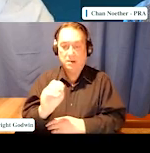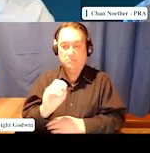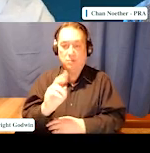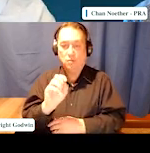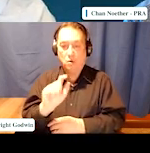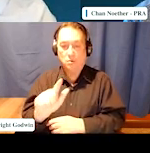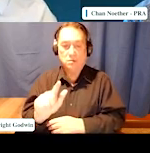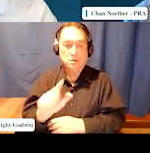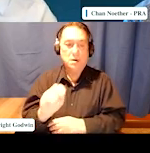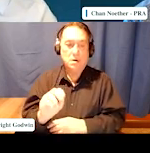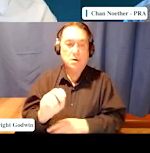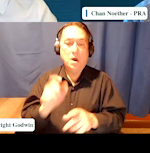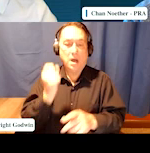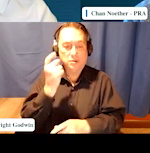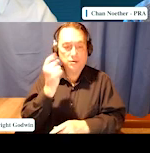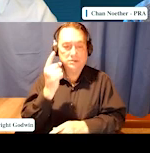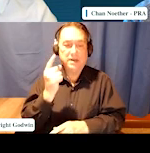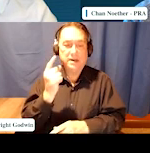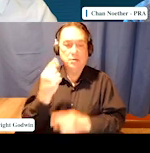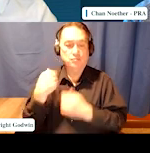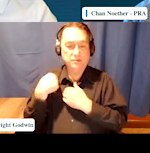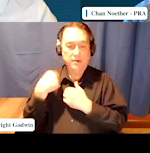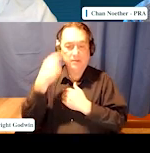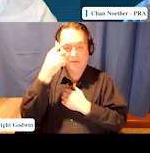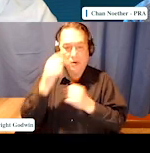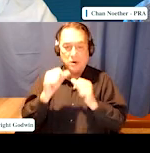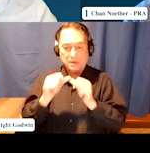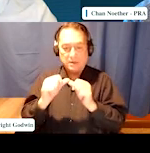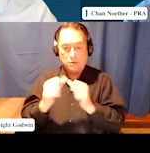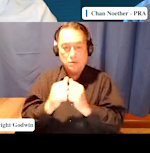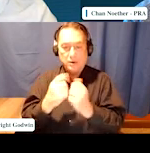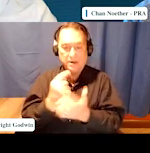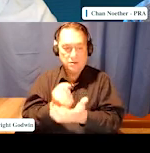and recovery, and can work with both the individual and the probation or parole officers